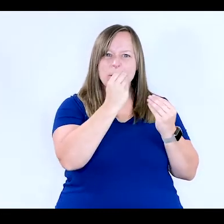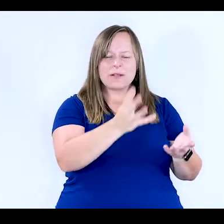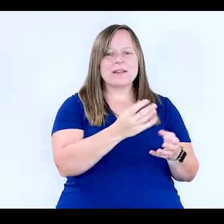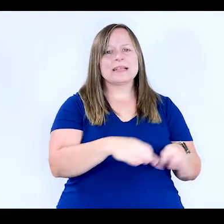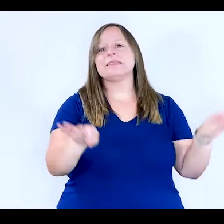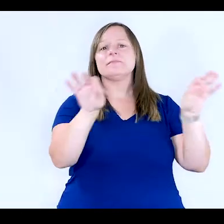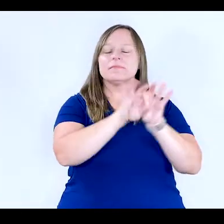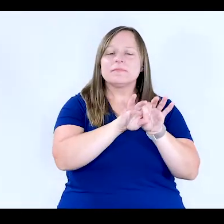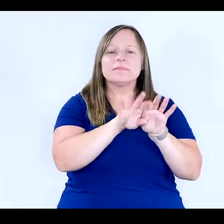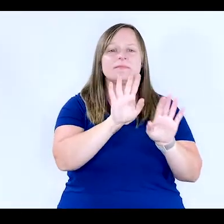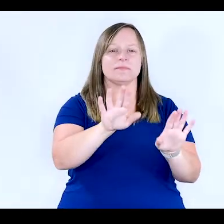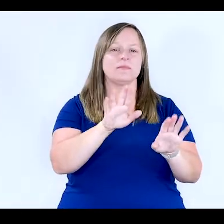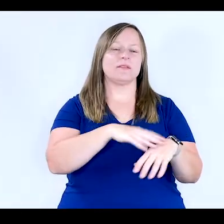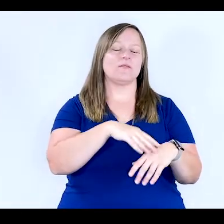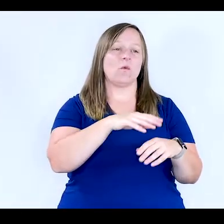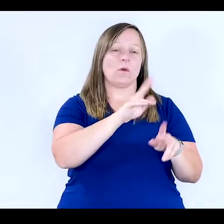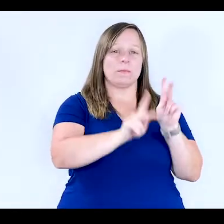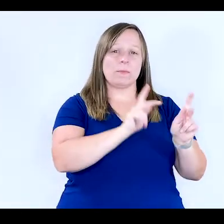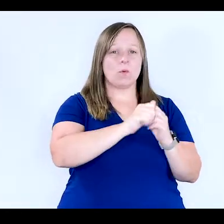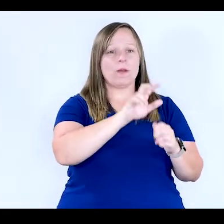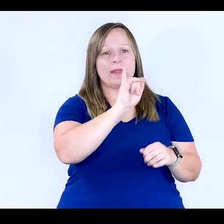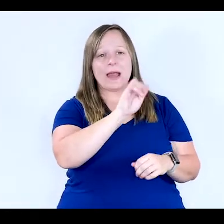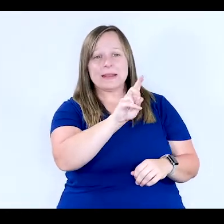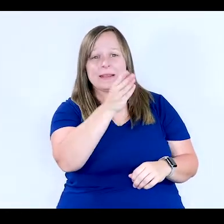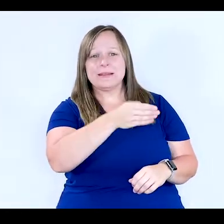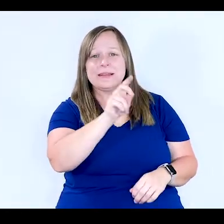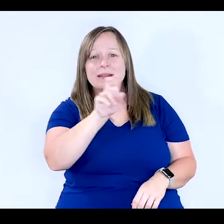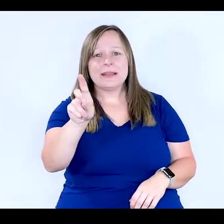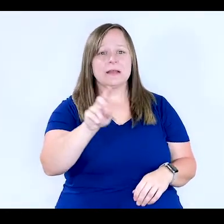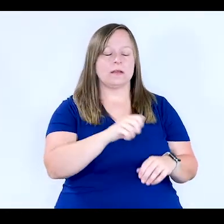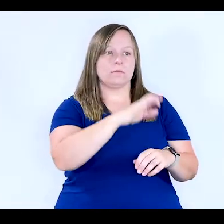And especially individuals with intellectual and developmental disabilities benefit